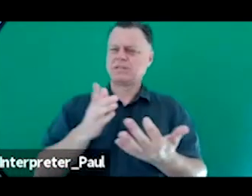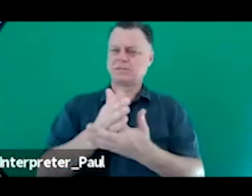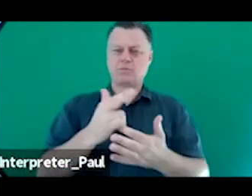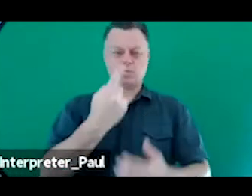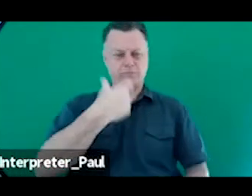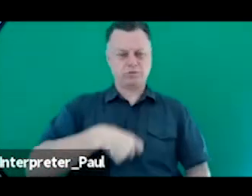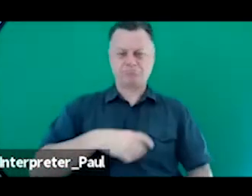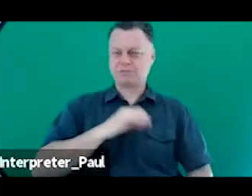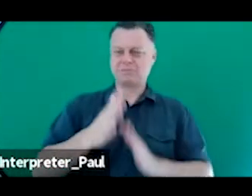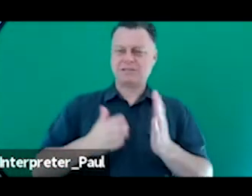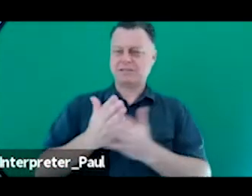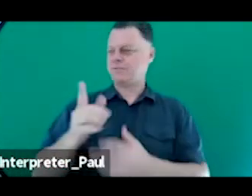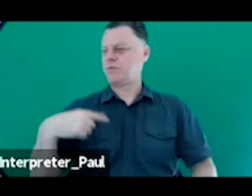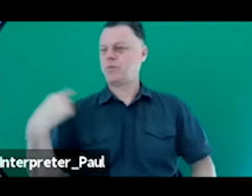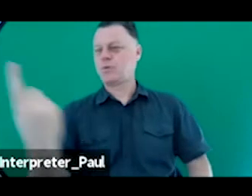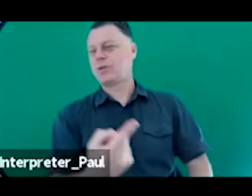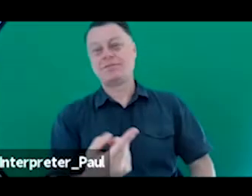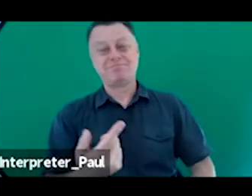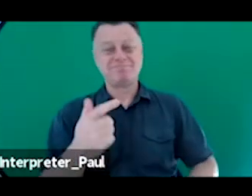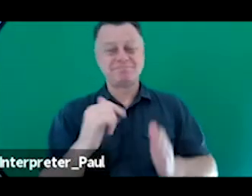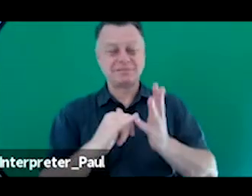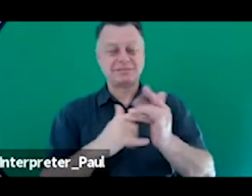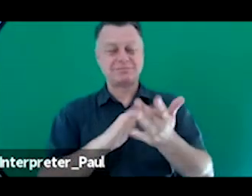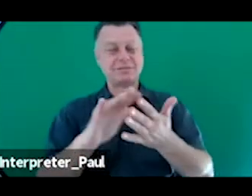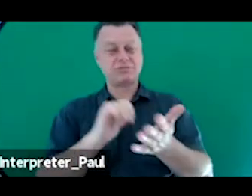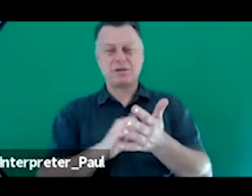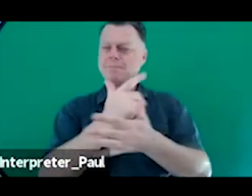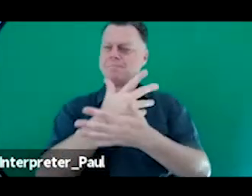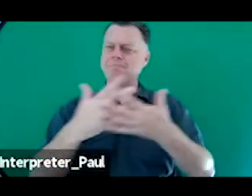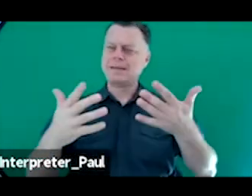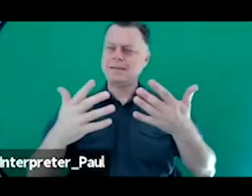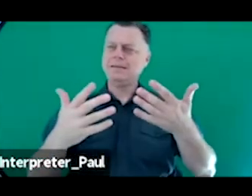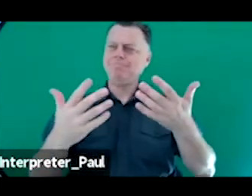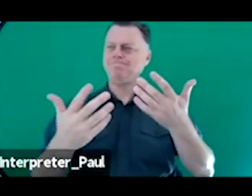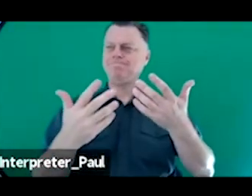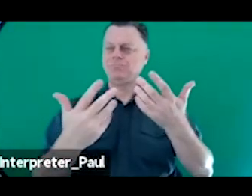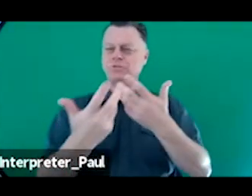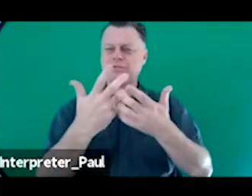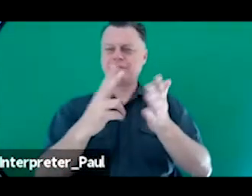not accessible for all. So a lot of our campus leaders can think there's a one size fits all